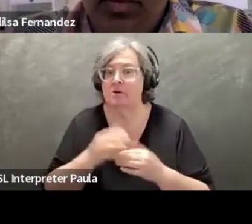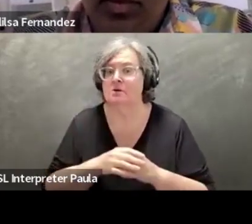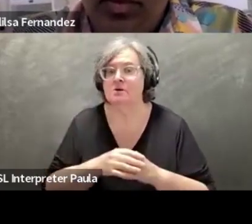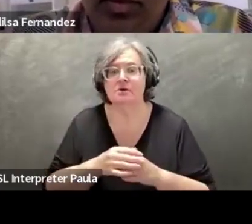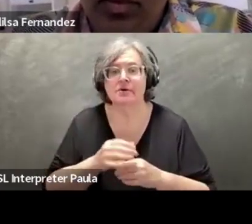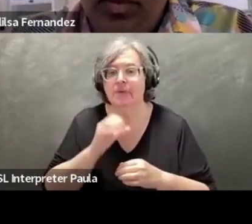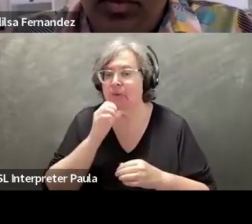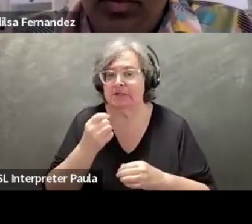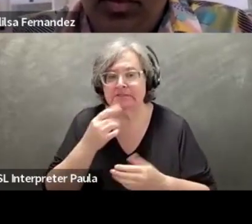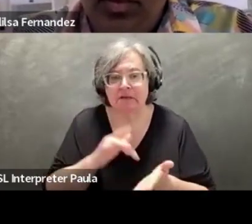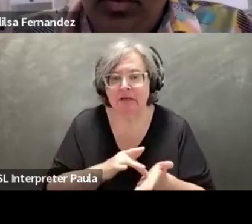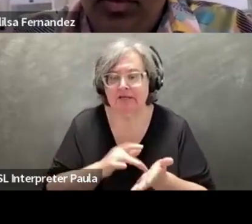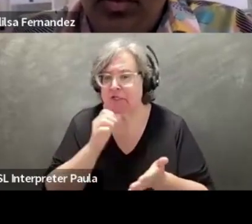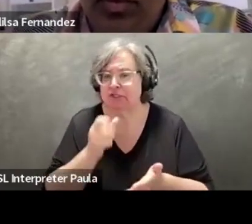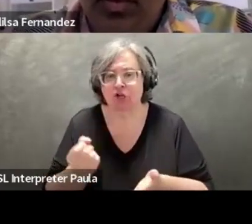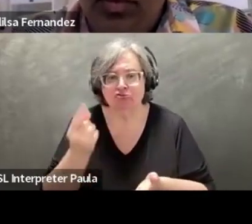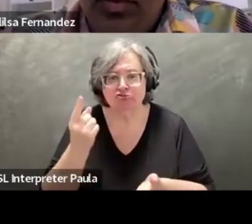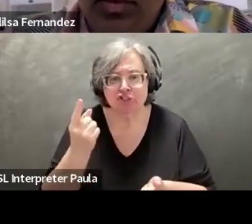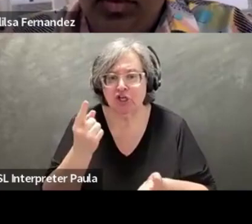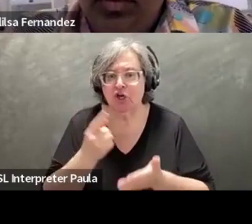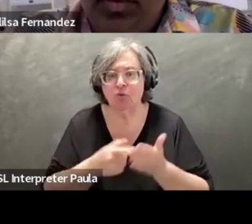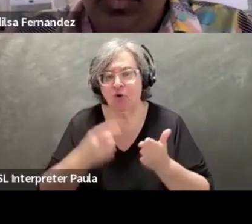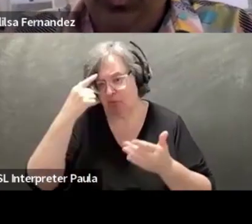available, or didn't understand what a brain injury was. That